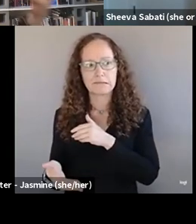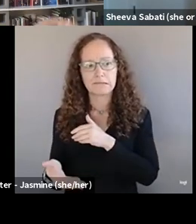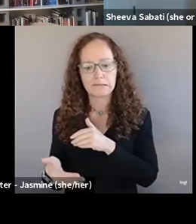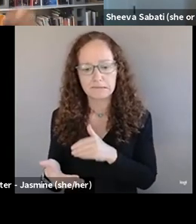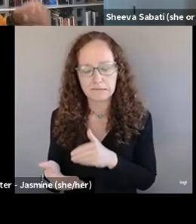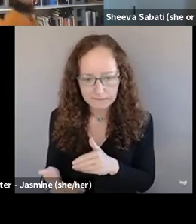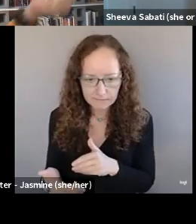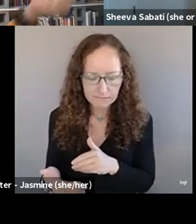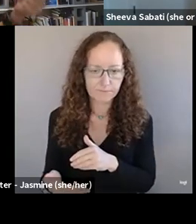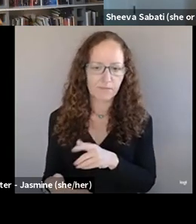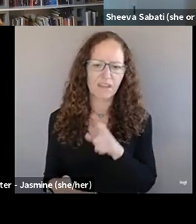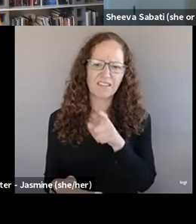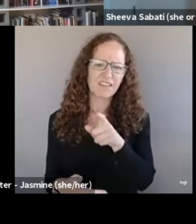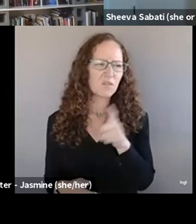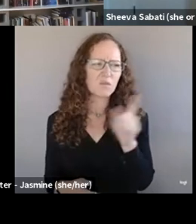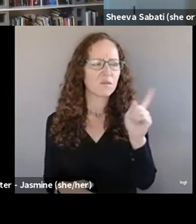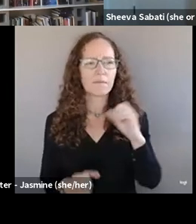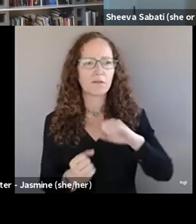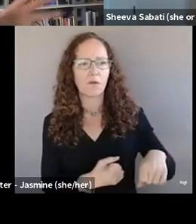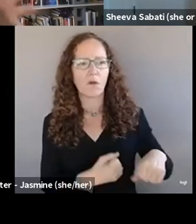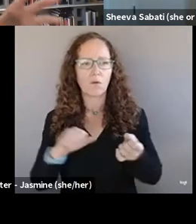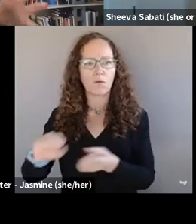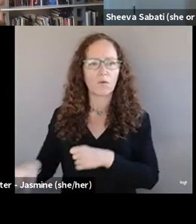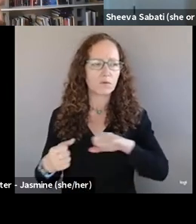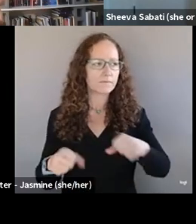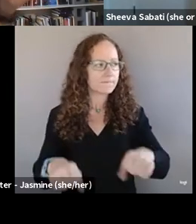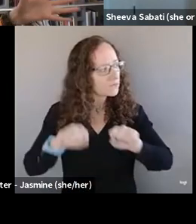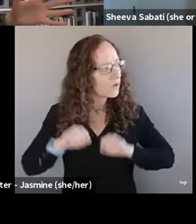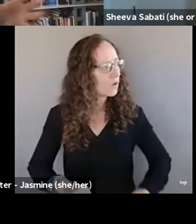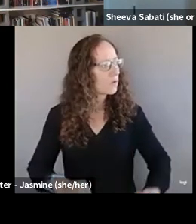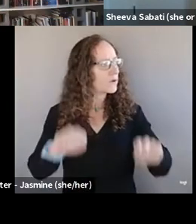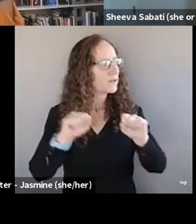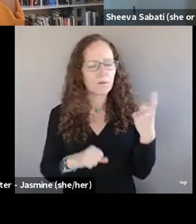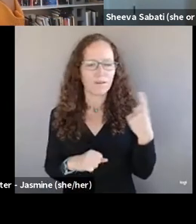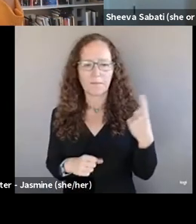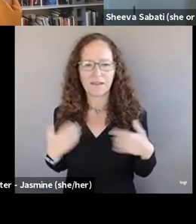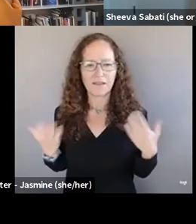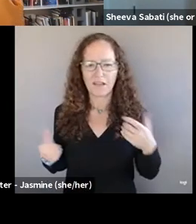type of boat or like you were rowing or you know, it's some little I can't remember exactly, you know, but I always have this